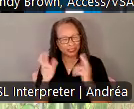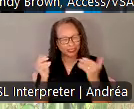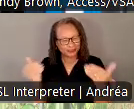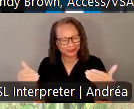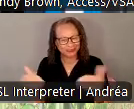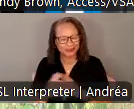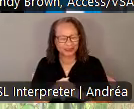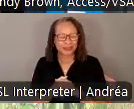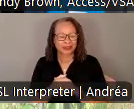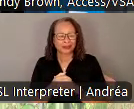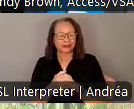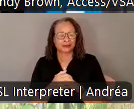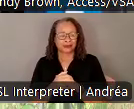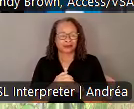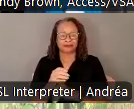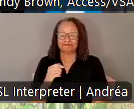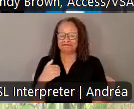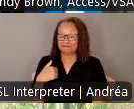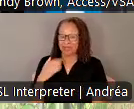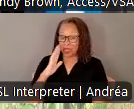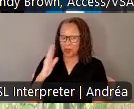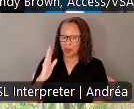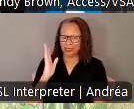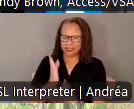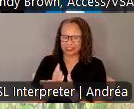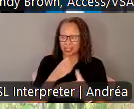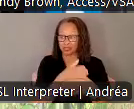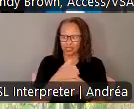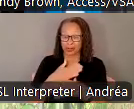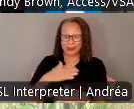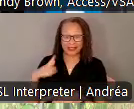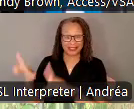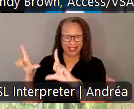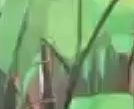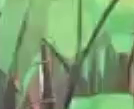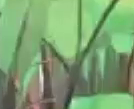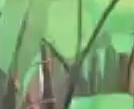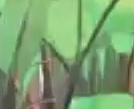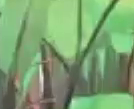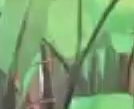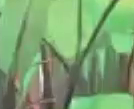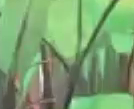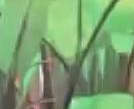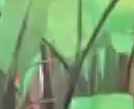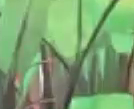So I'm going to stop sharing this slide and let Aliza introduce herself.